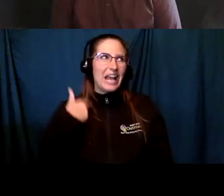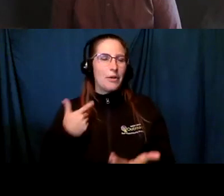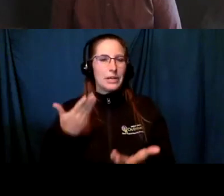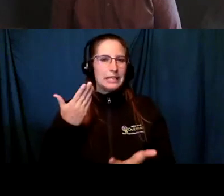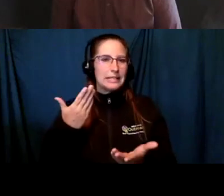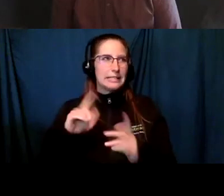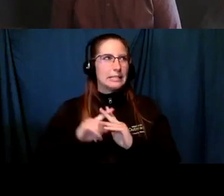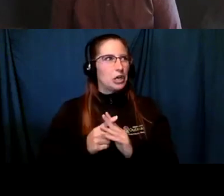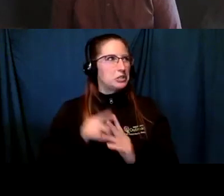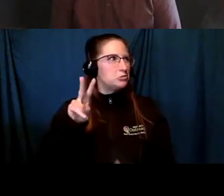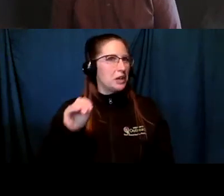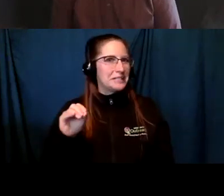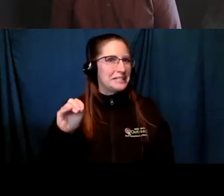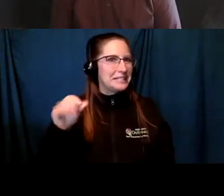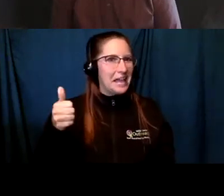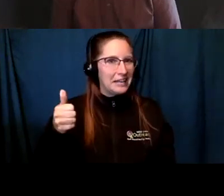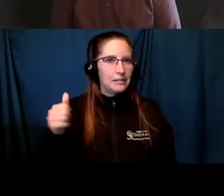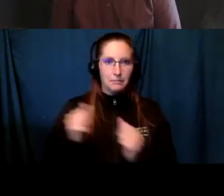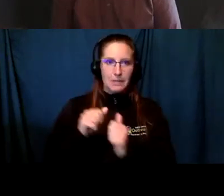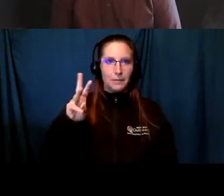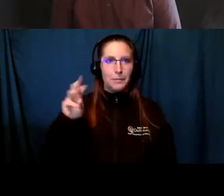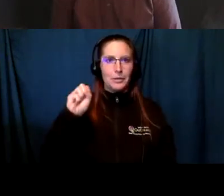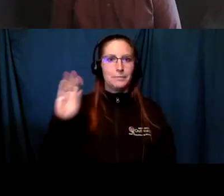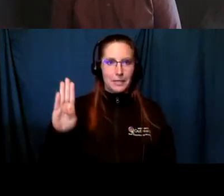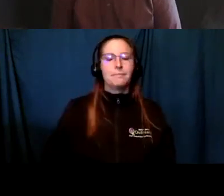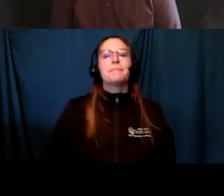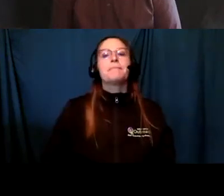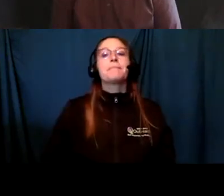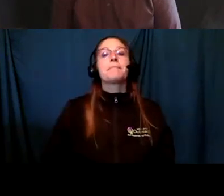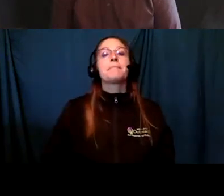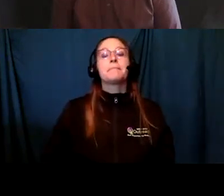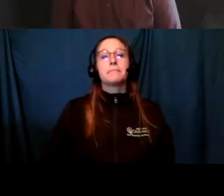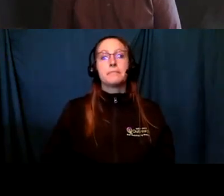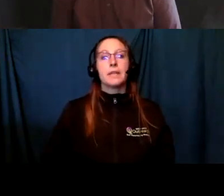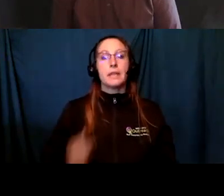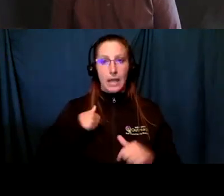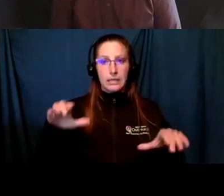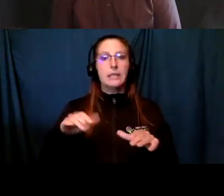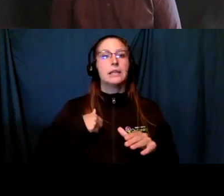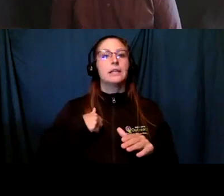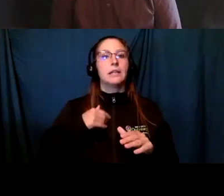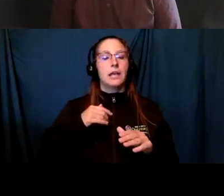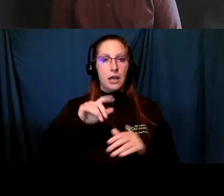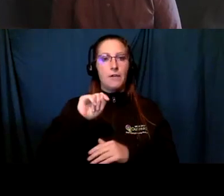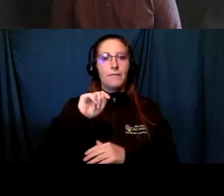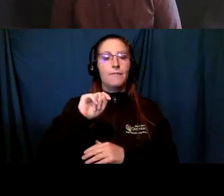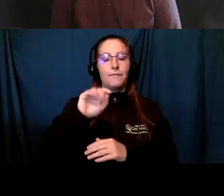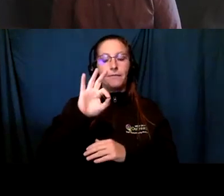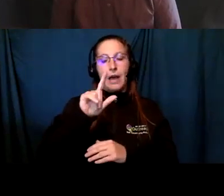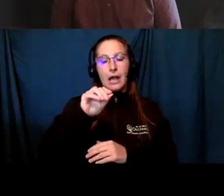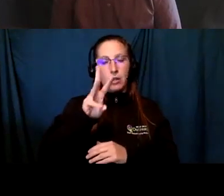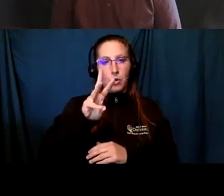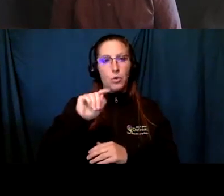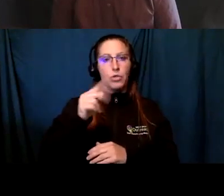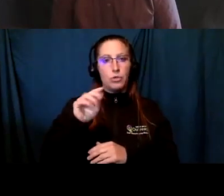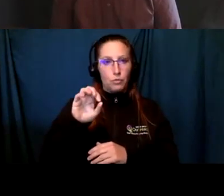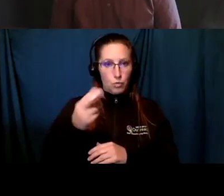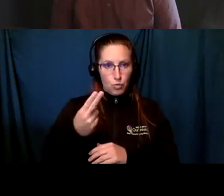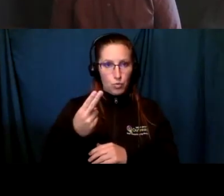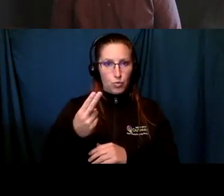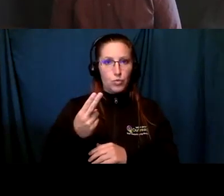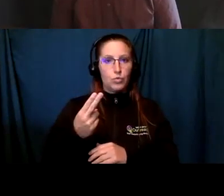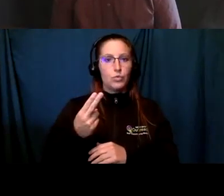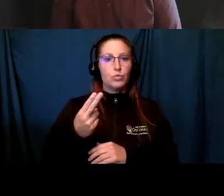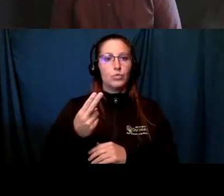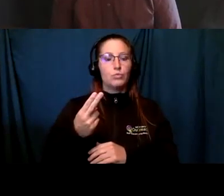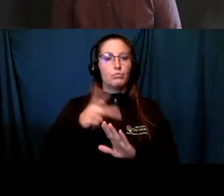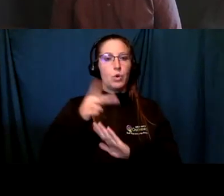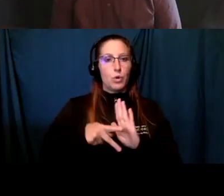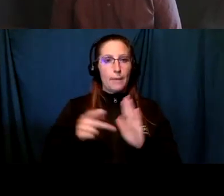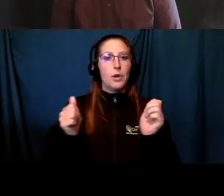2010 with Wisconsin Sound Beginnings, but did the Follow Through program with the Guide By Your Side